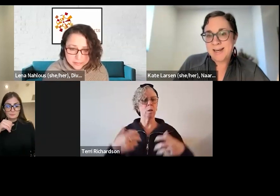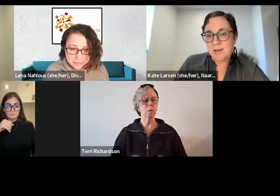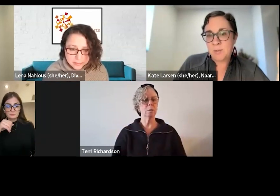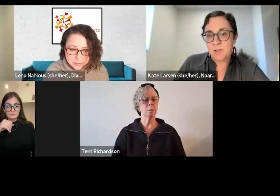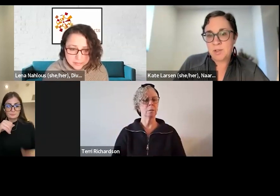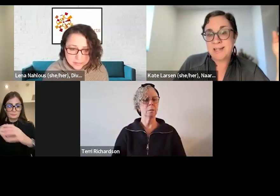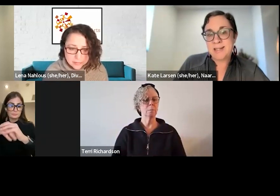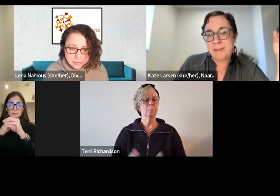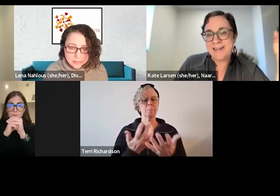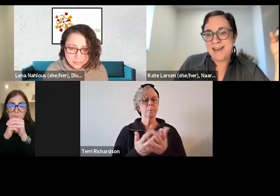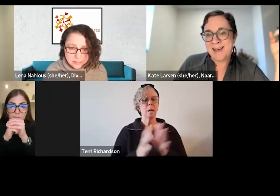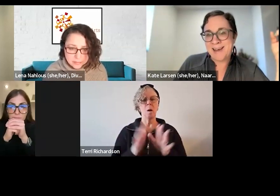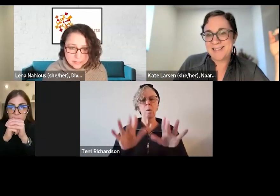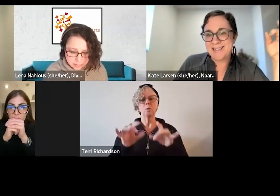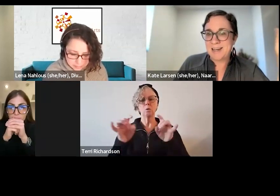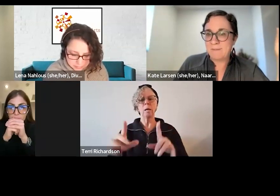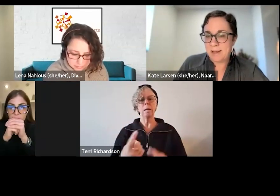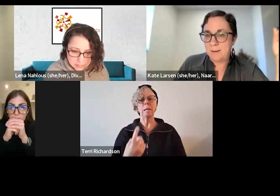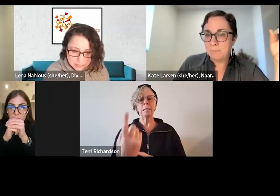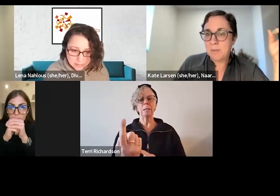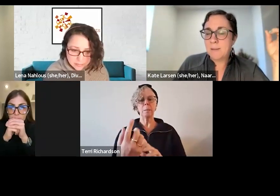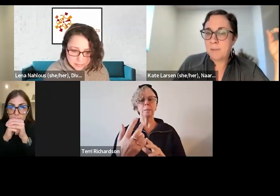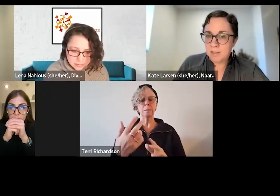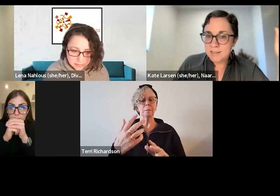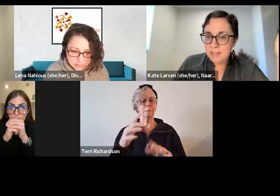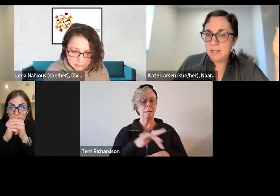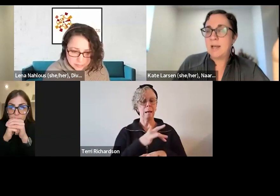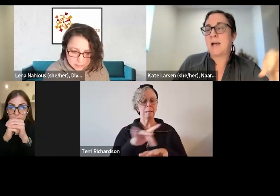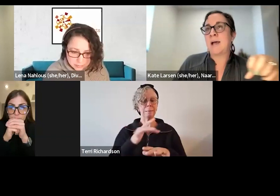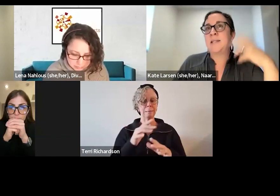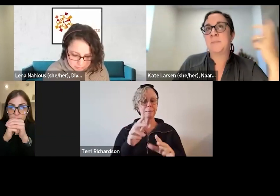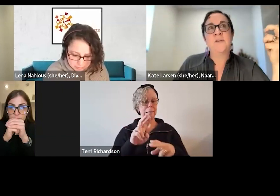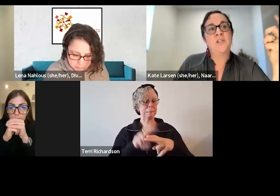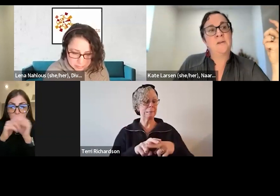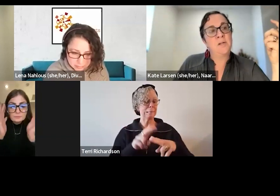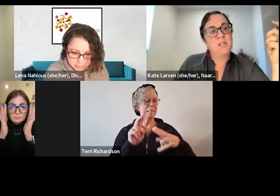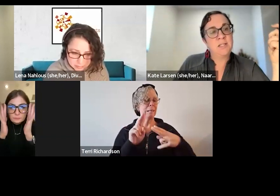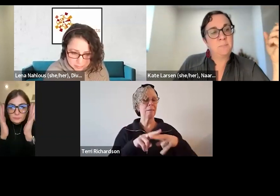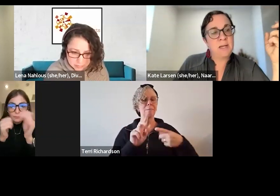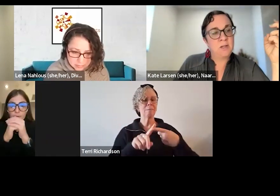who introduced an independent artists sitting fee policy, a similar version of which has since been